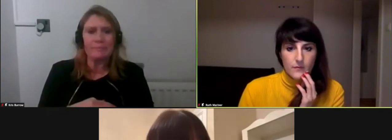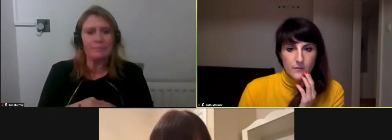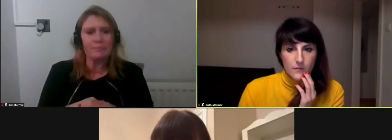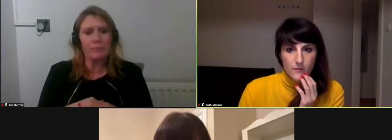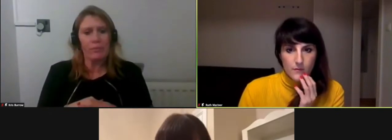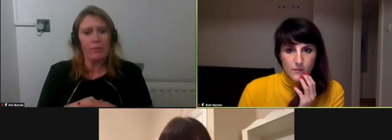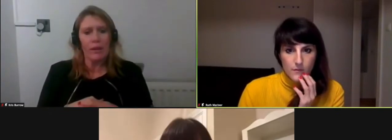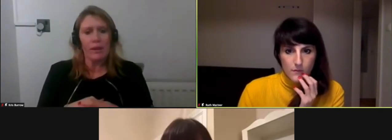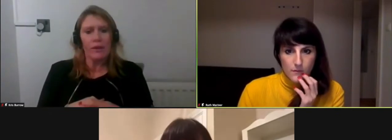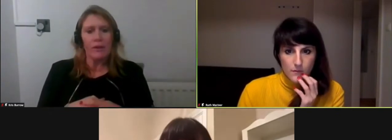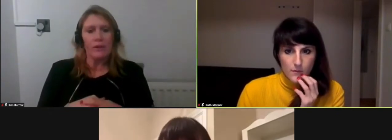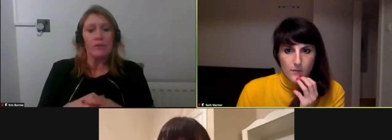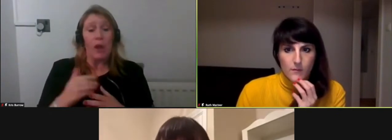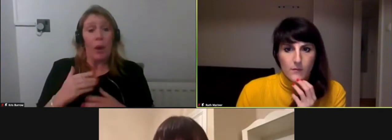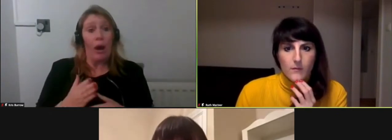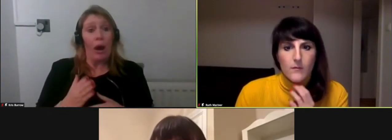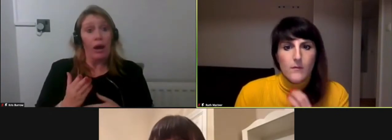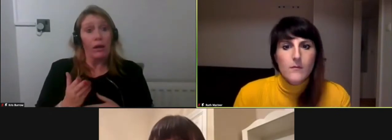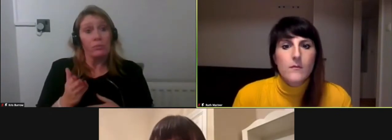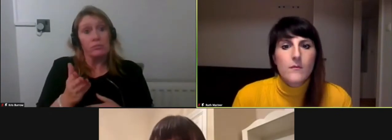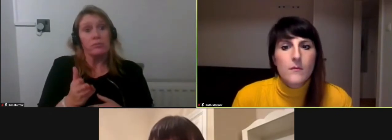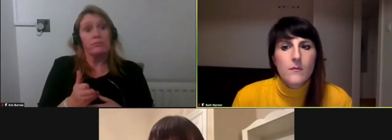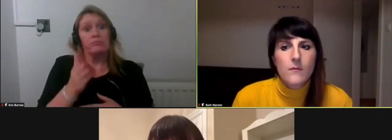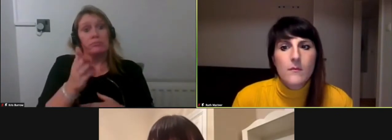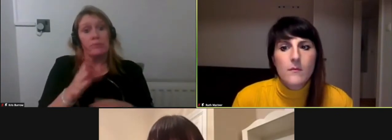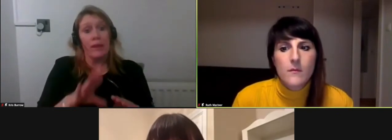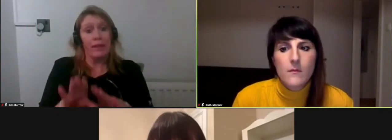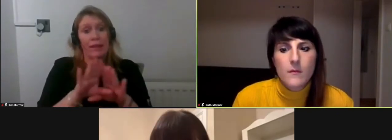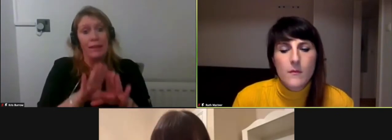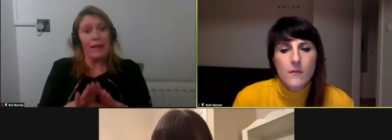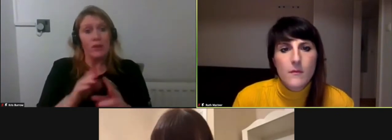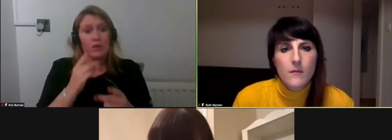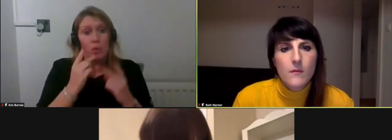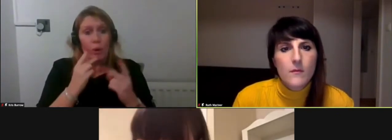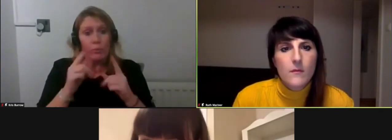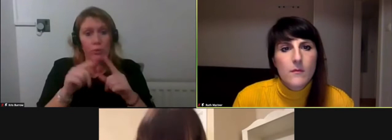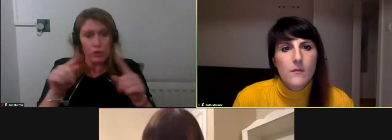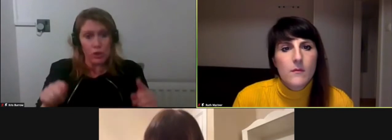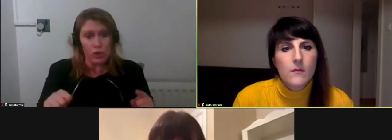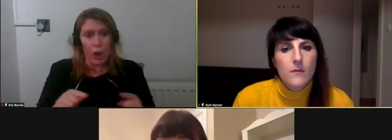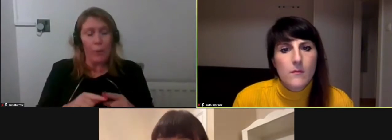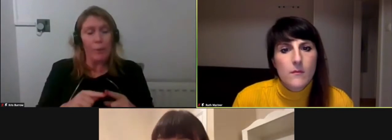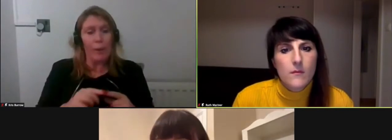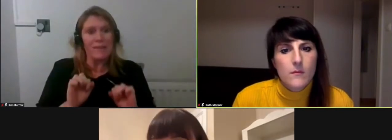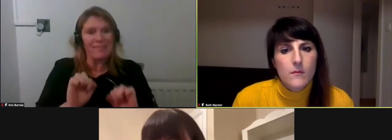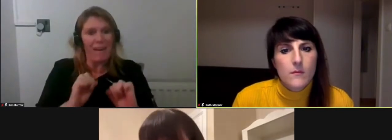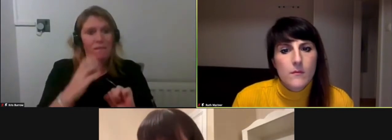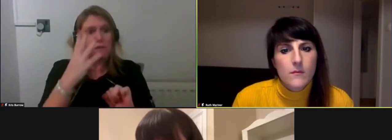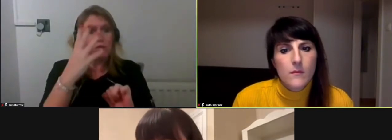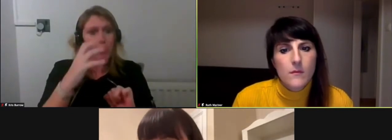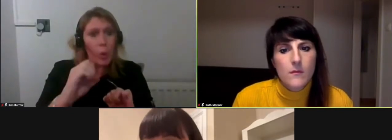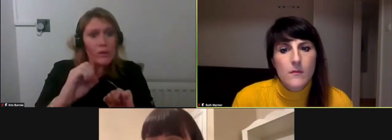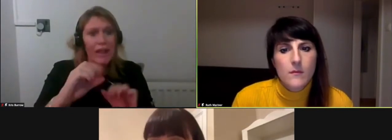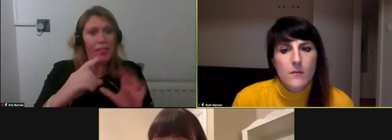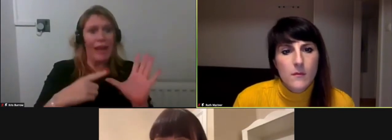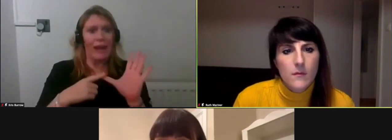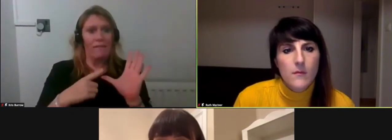that, that year. It happened to be the 40 anniversary of the opera studio and to celebrate that they decided to do a